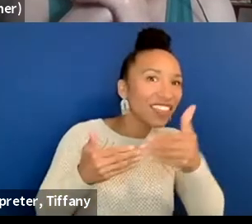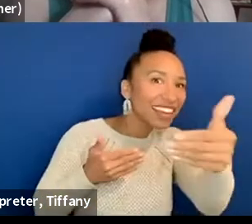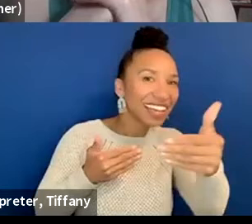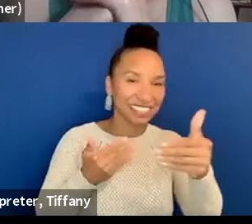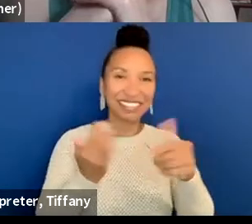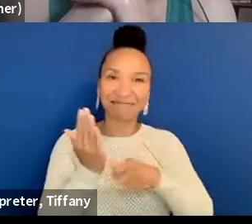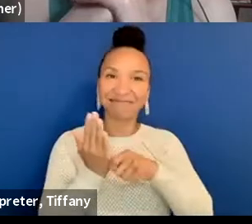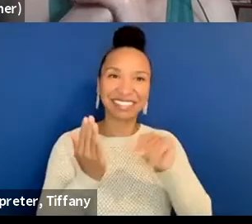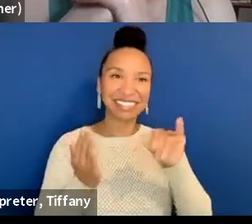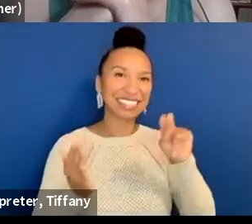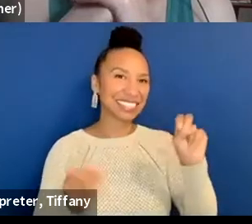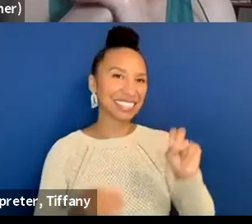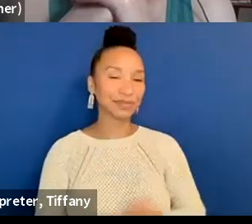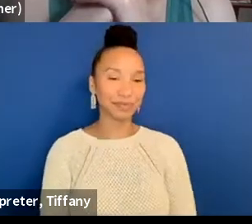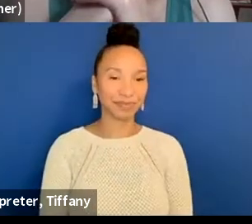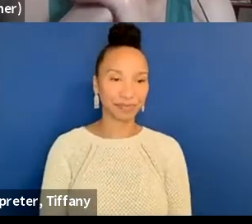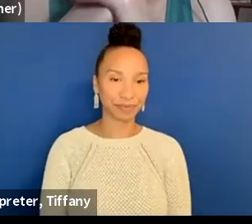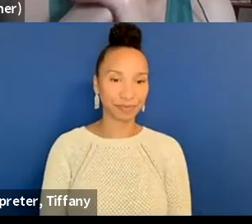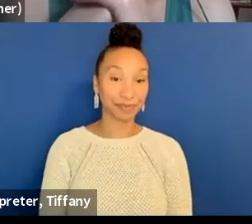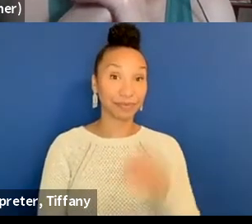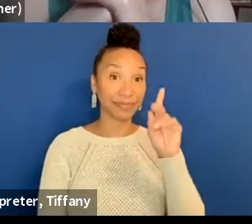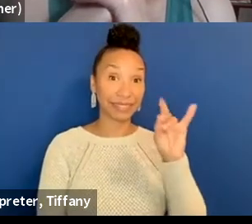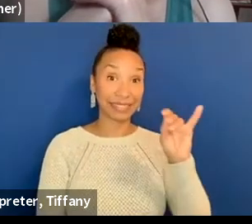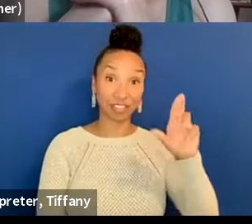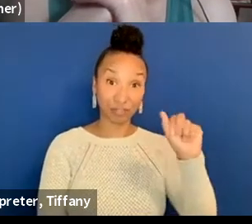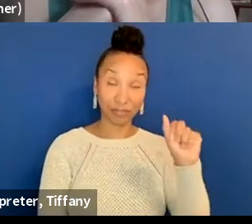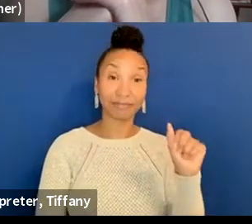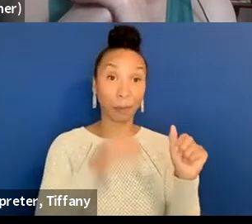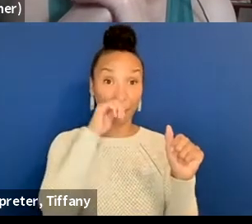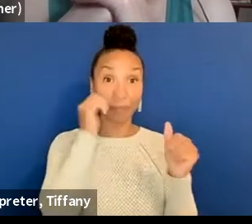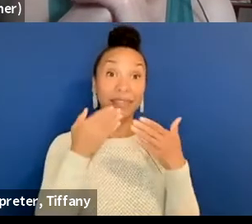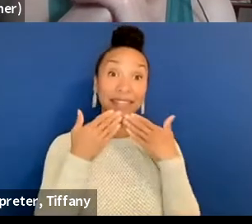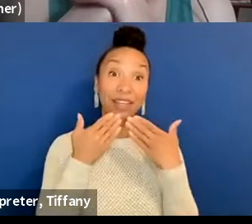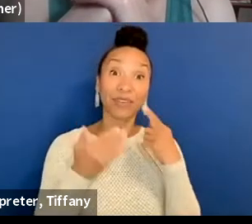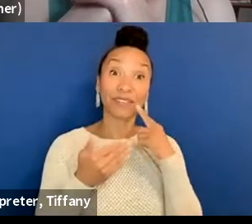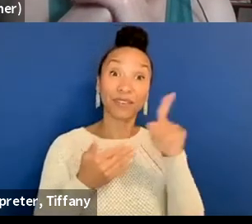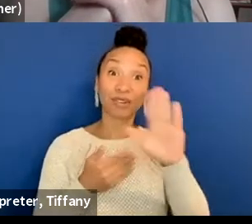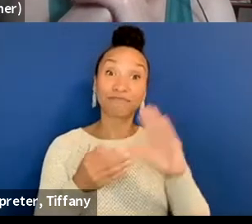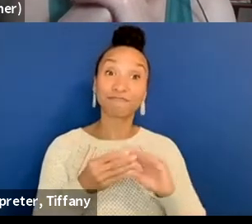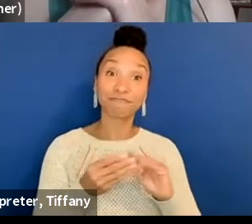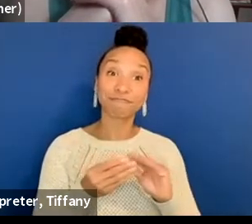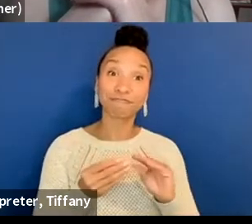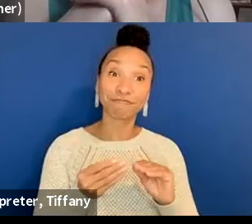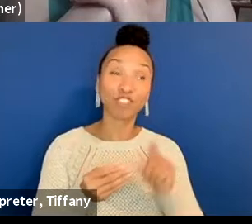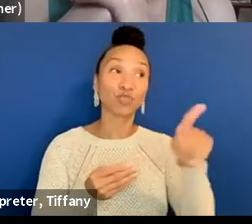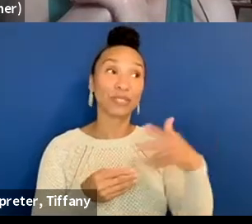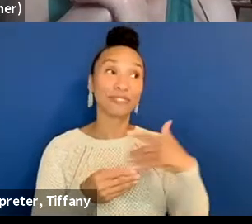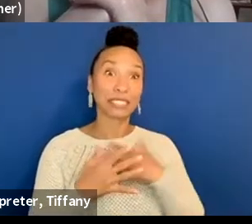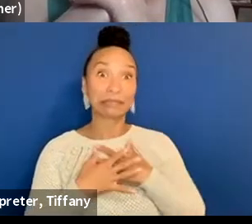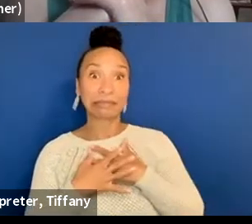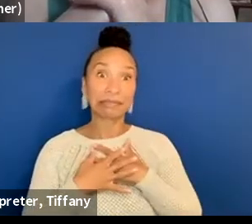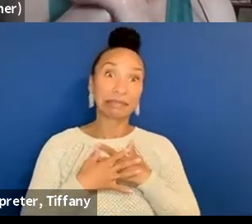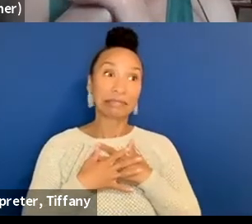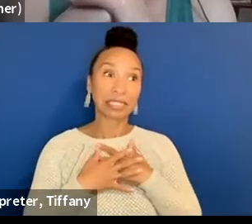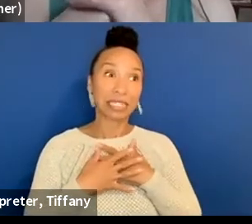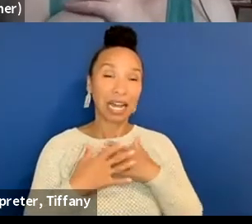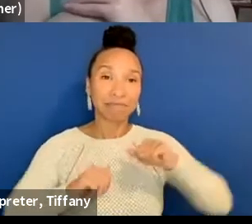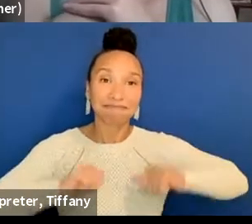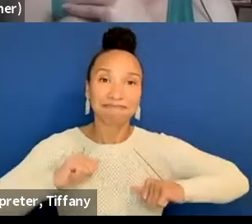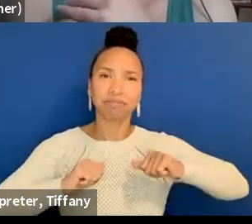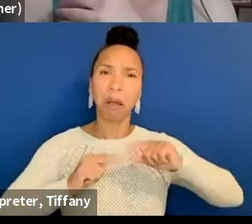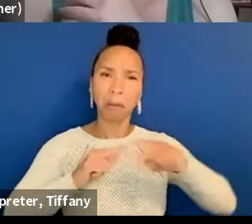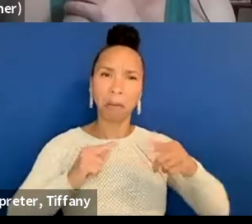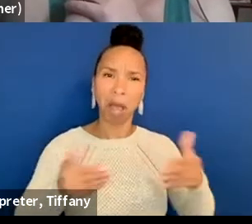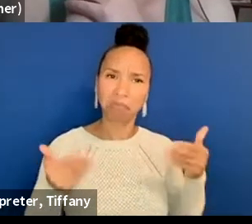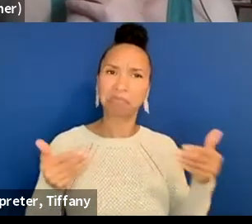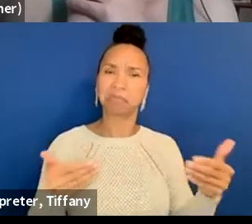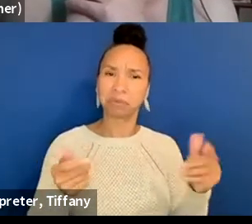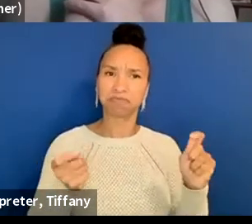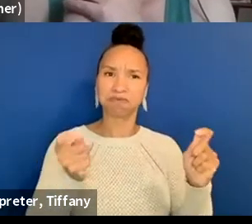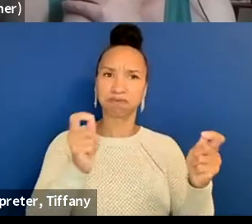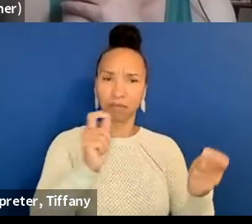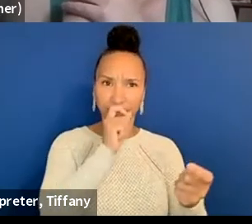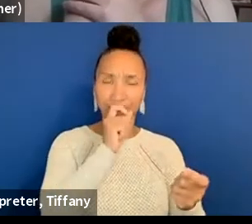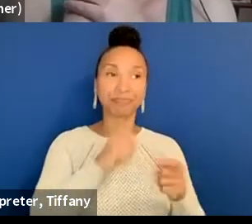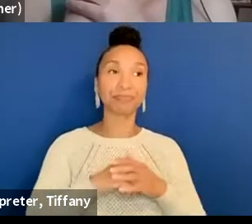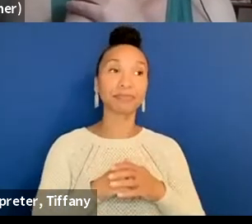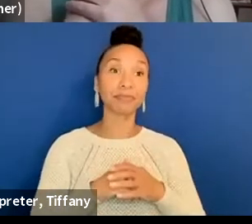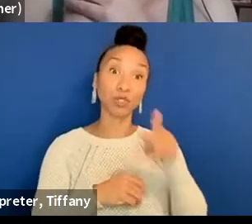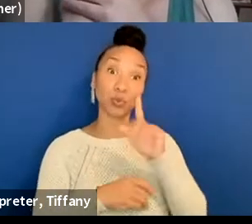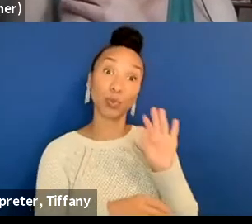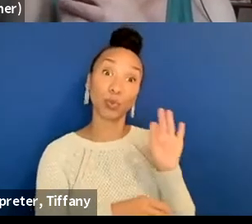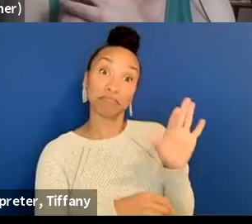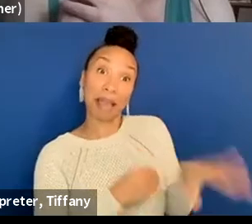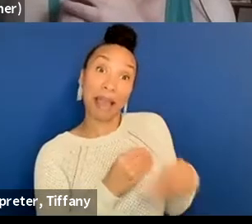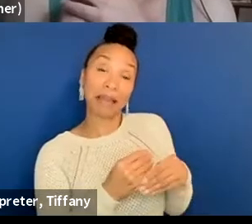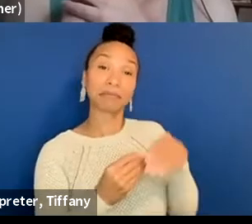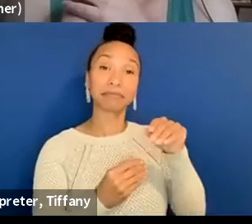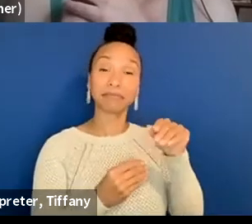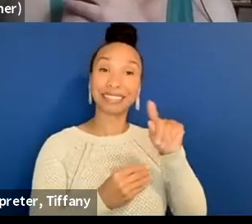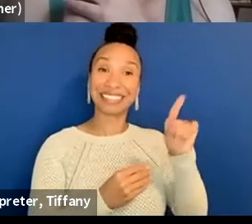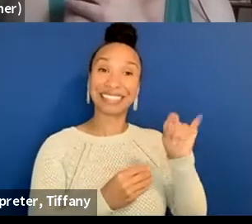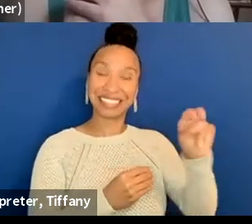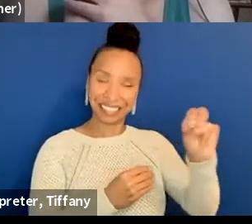Kirya Traber (she/her): Bringing your performance to ASEAN it's definitely something that struck me right away, getting to peek at it was the video description and the qr Code and the image and the image this image description, it was very accessible for me as.